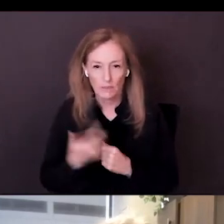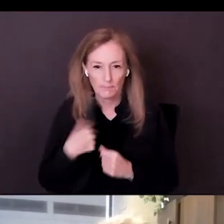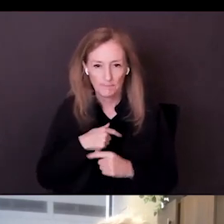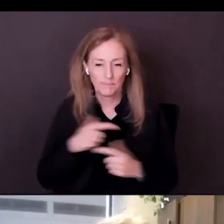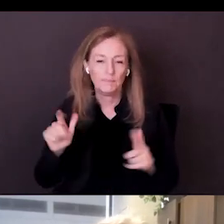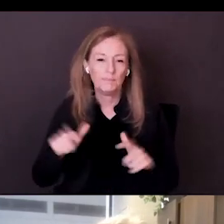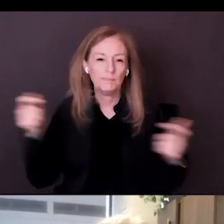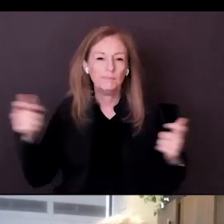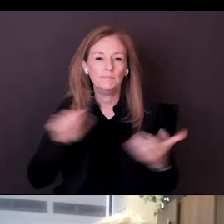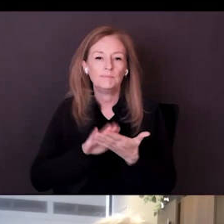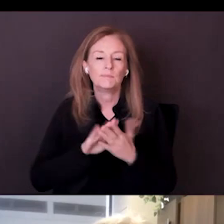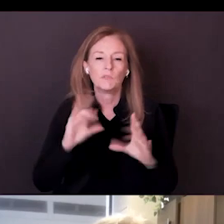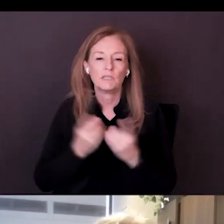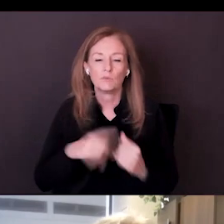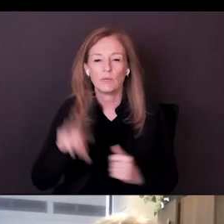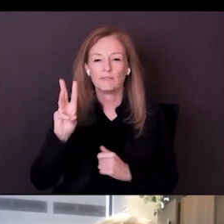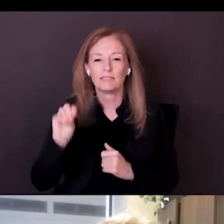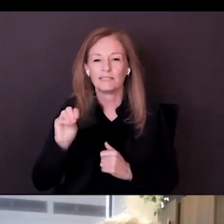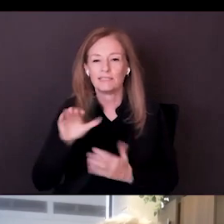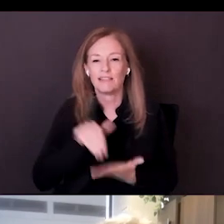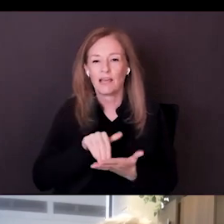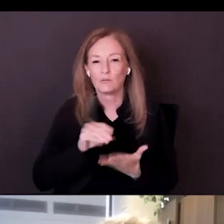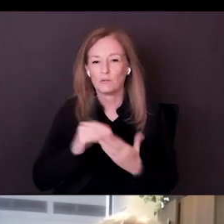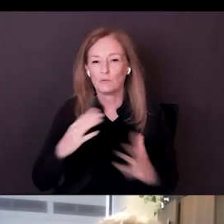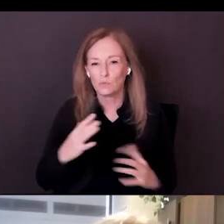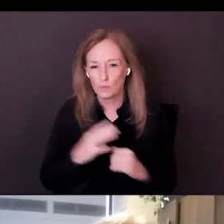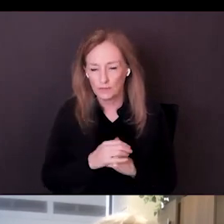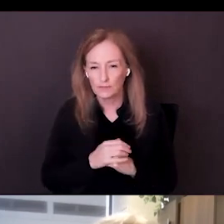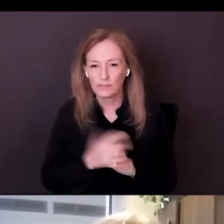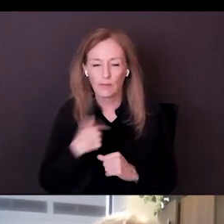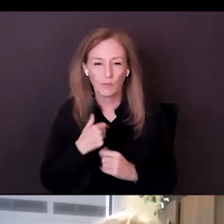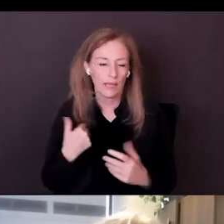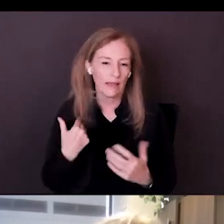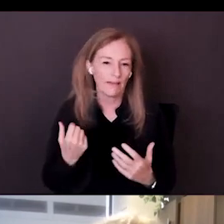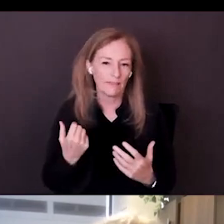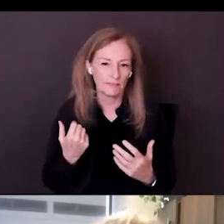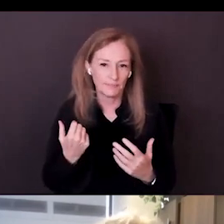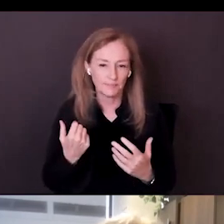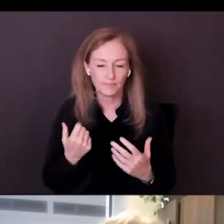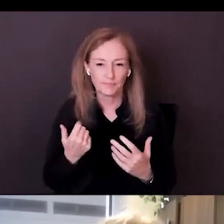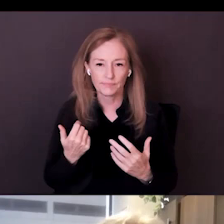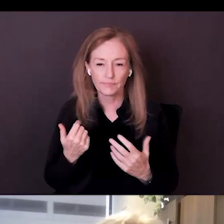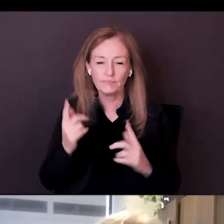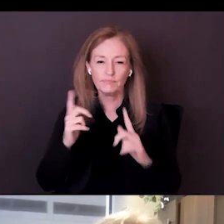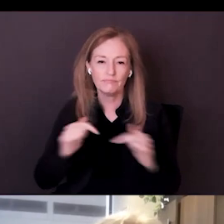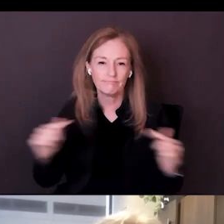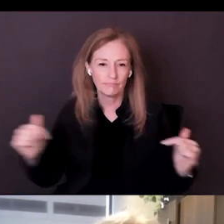WITH 60,000 STUDENTS. WE HAVE A LOT -- WE ARE NOT A HOMOGENOUS, WE HAVE